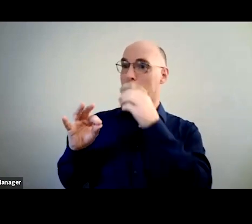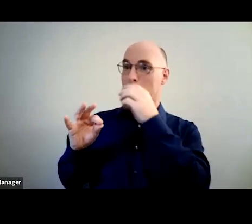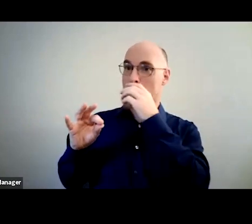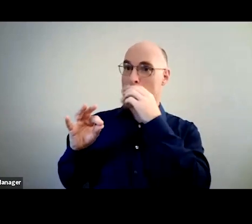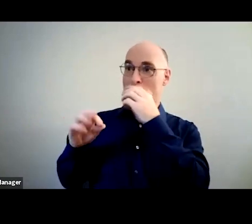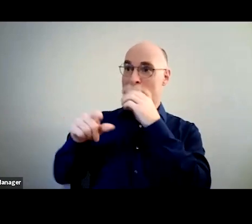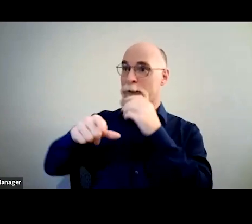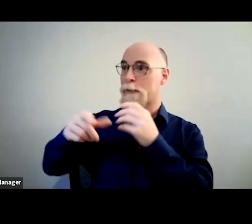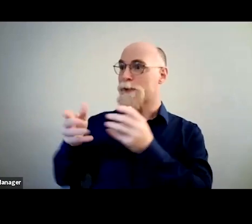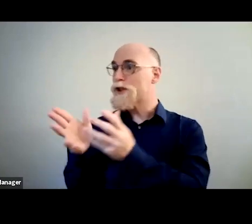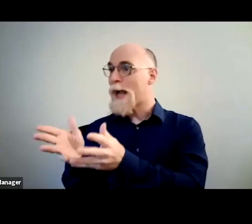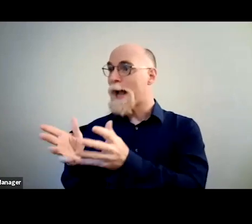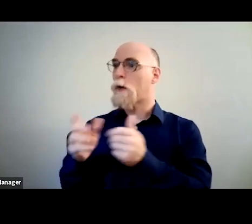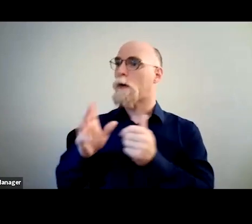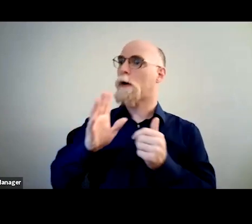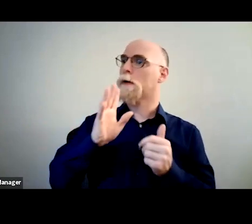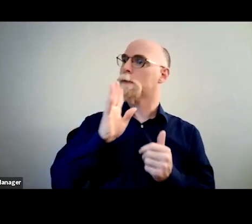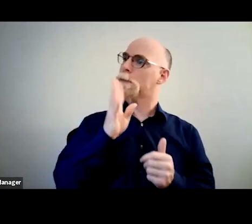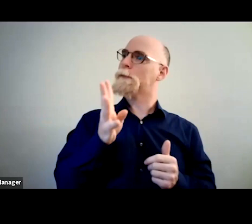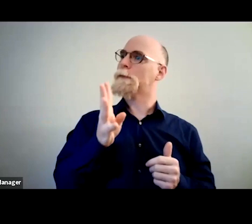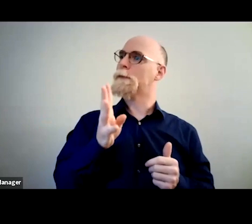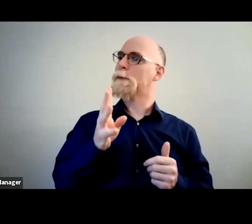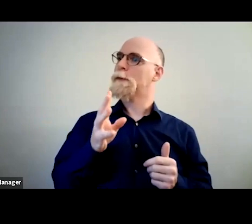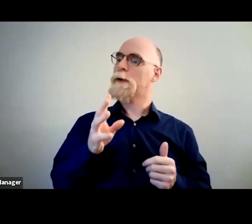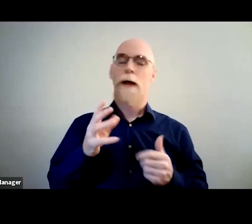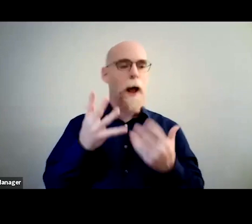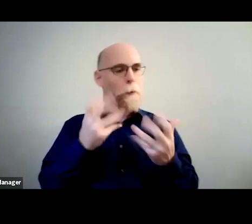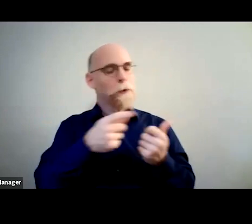Shauntee (00:04:13): Yeah, I want you to tell me what makes Baltimore charming, Nancy. Nancy (00:04:17):